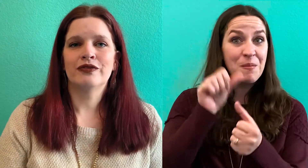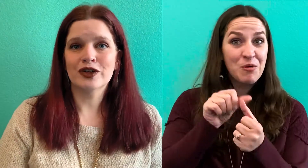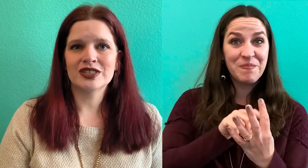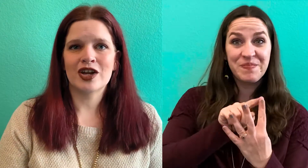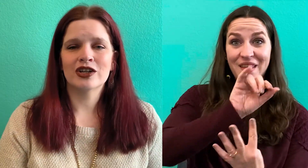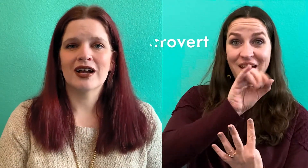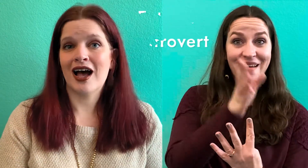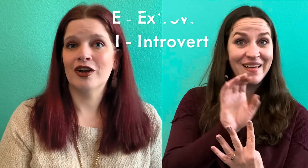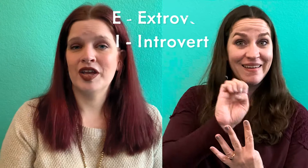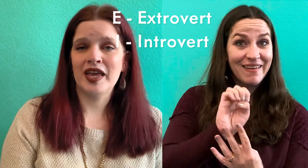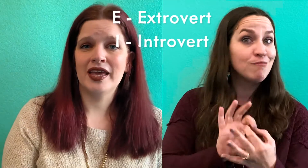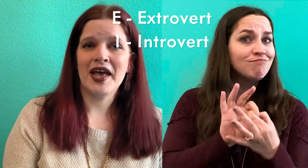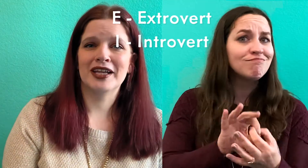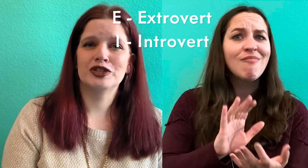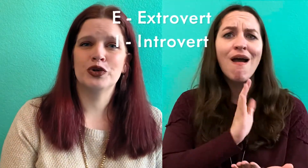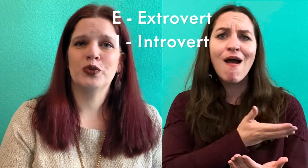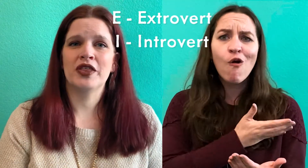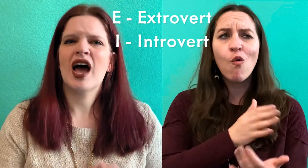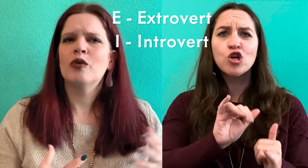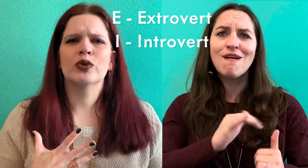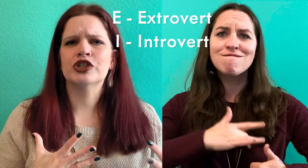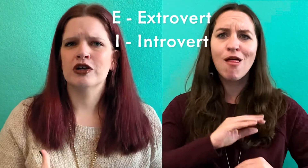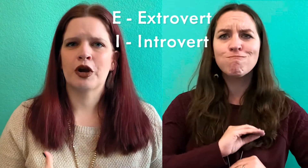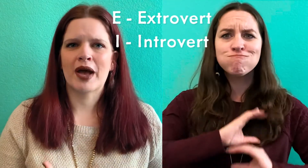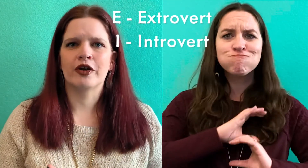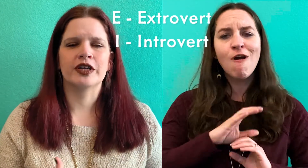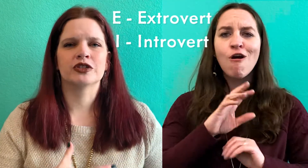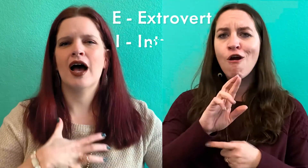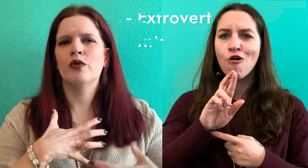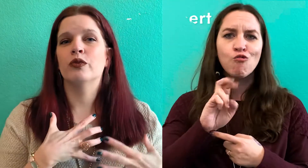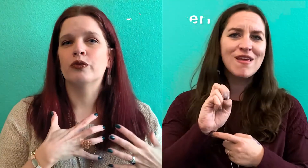The first letter: I or E, had to do with how we recharge the batteries or how we refill